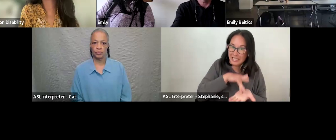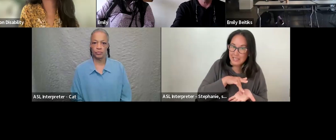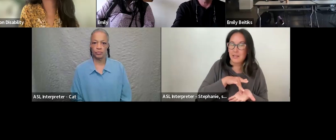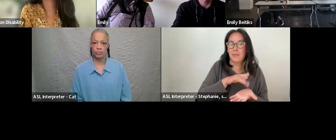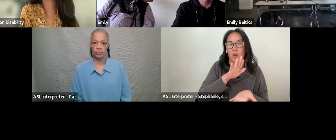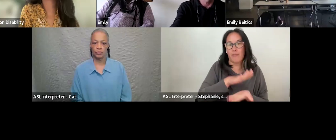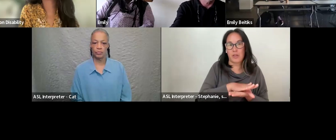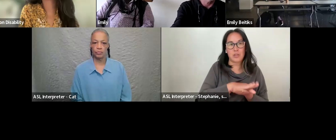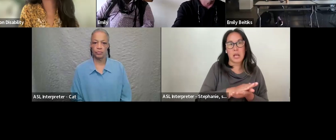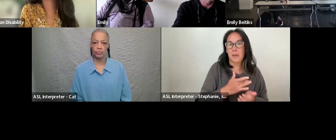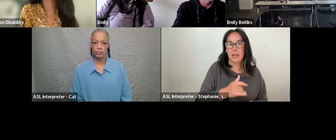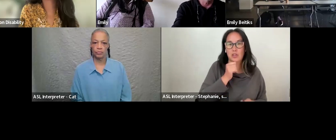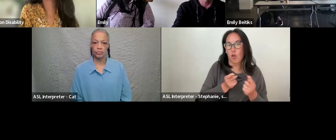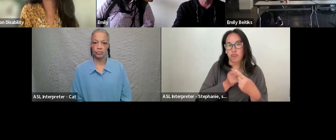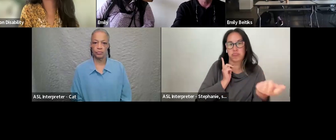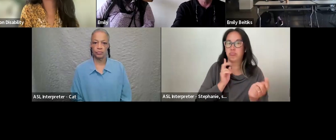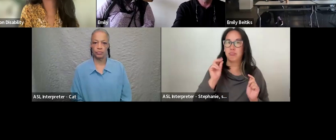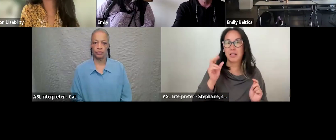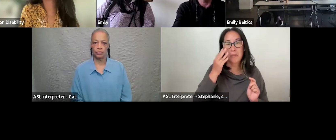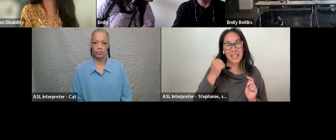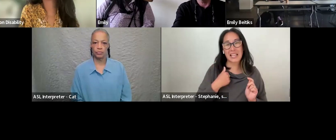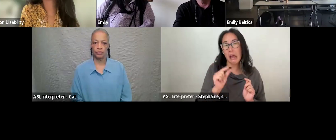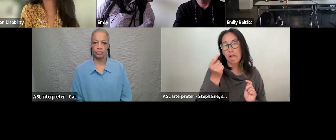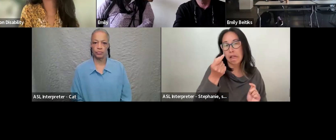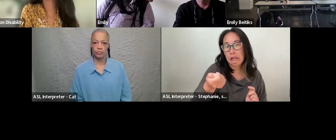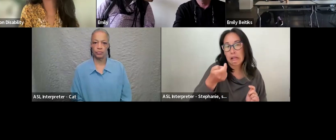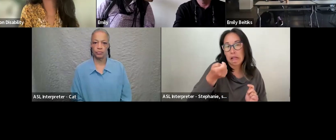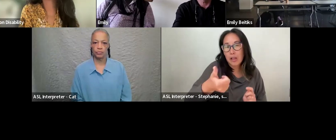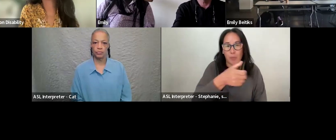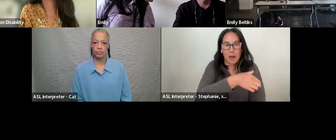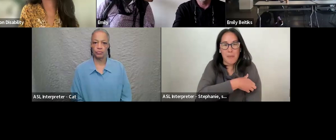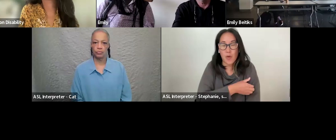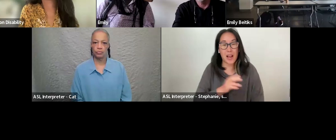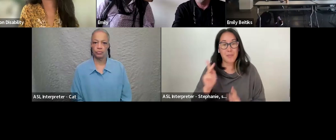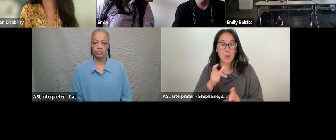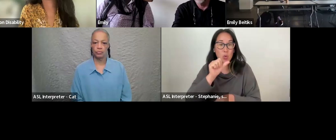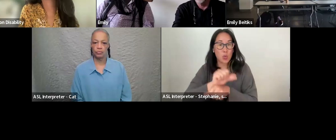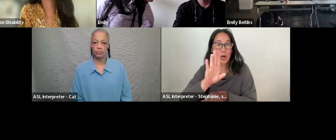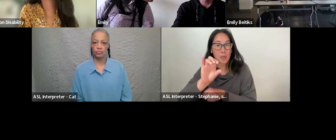And bioethicists in academic medical centers have no power intentionally, right?